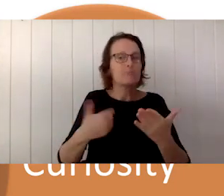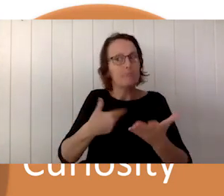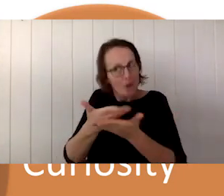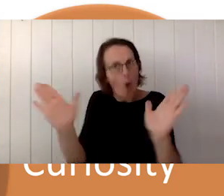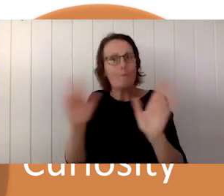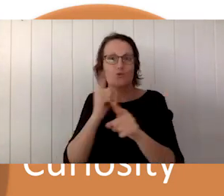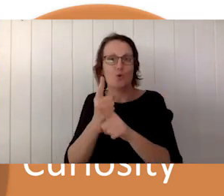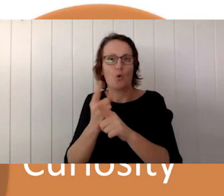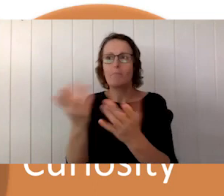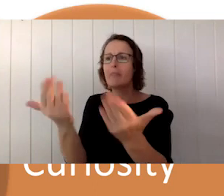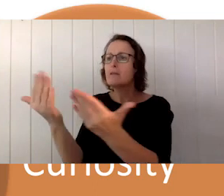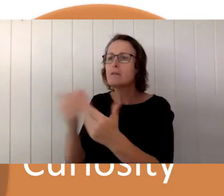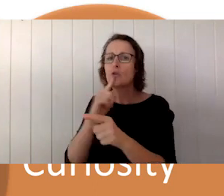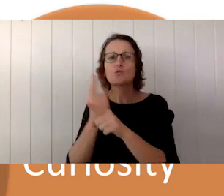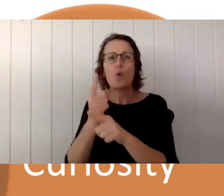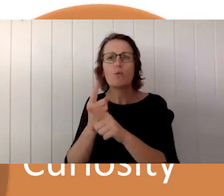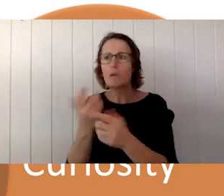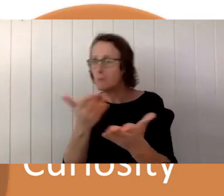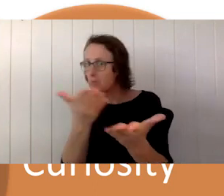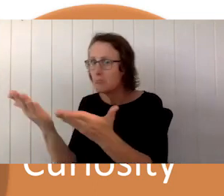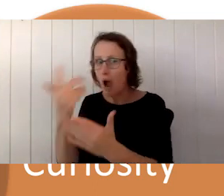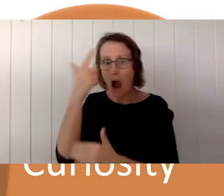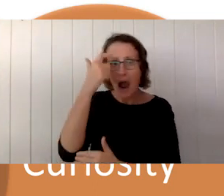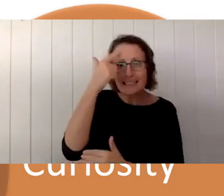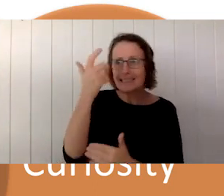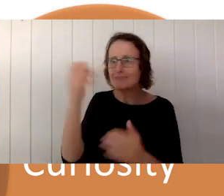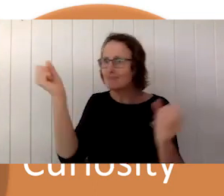that conversation with curiosity and saying, "What might we do?" And then